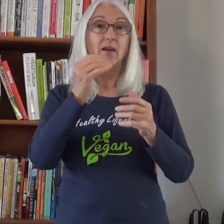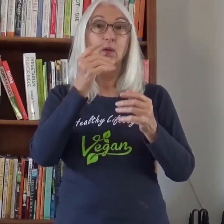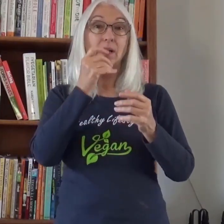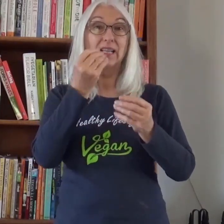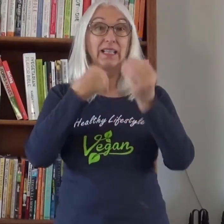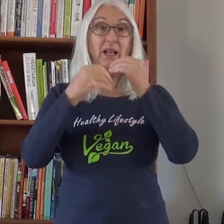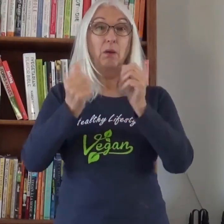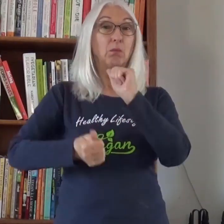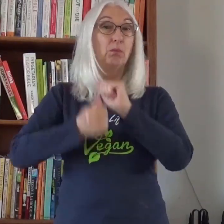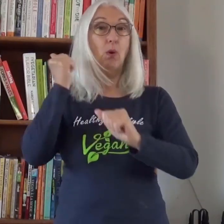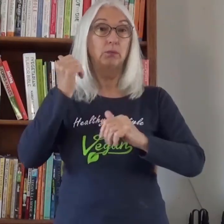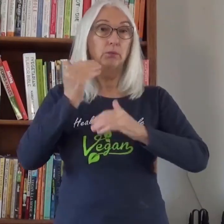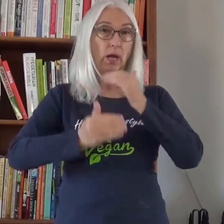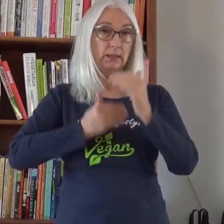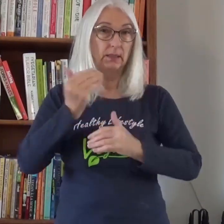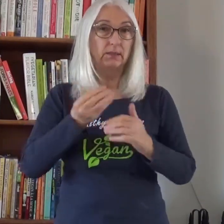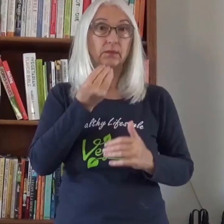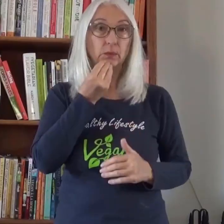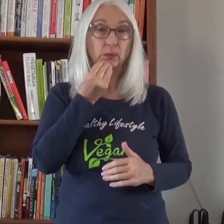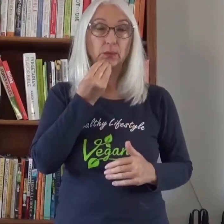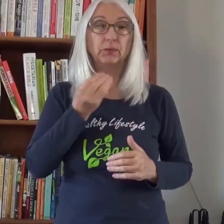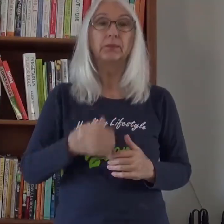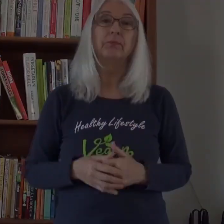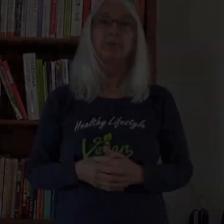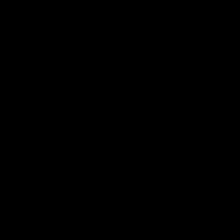those who ate mostly processed foods.